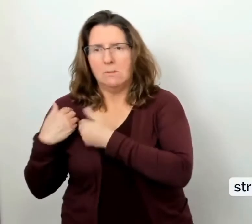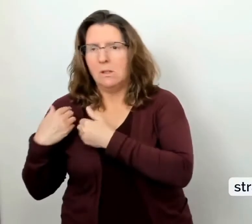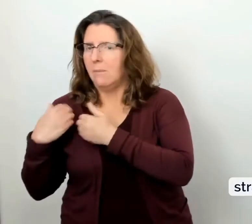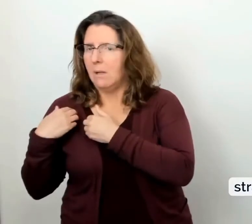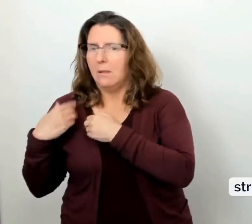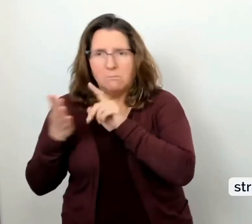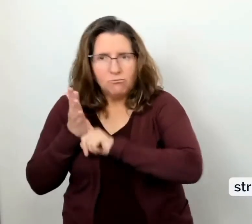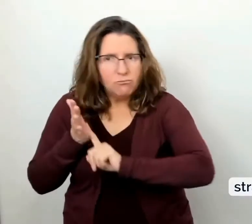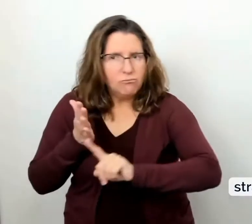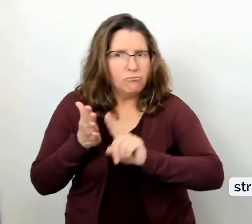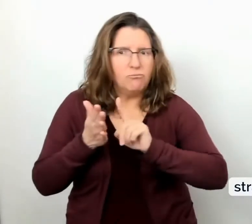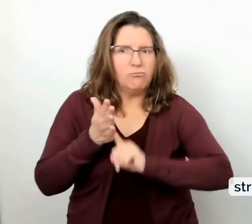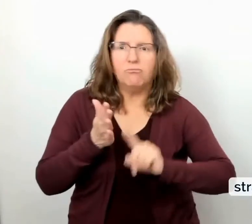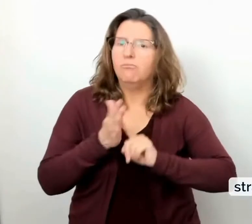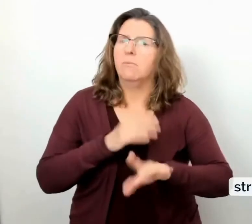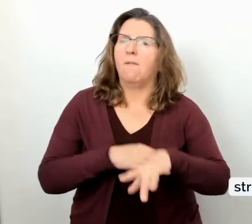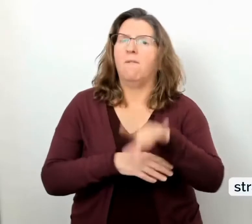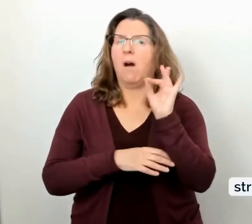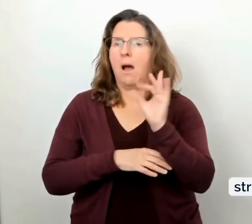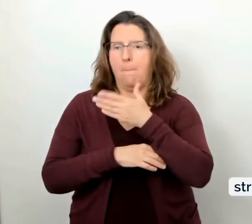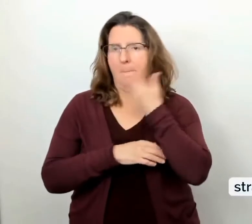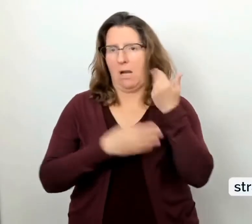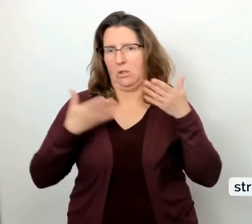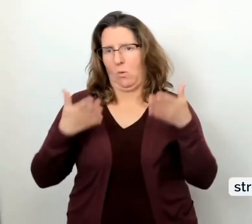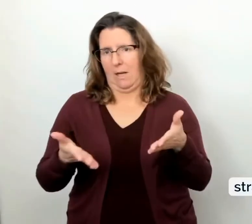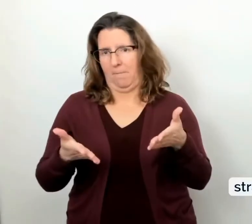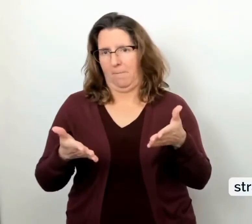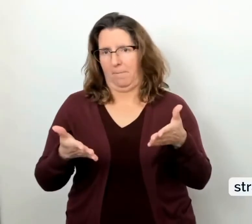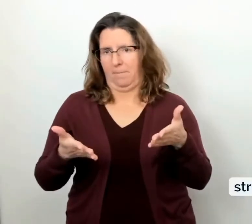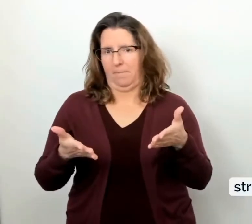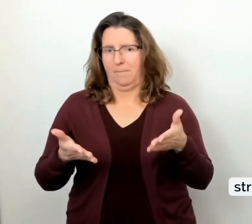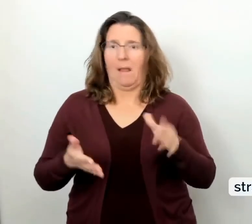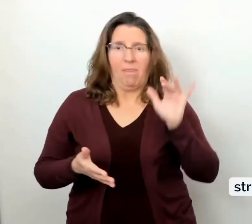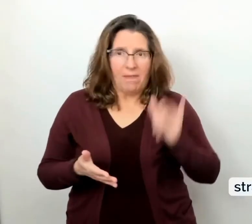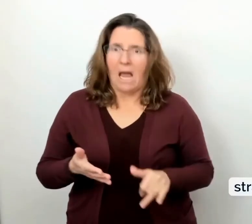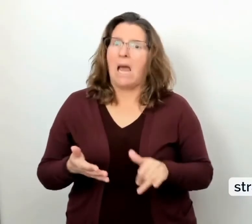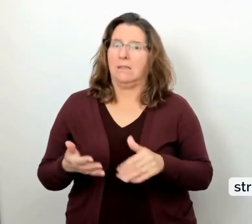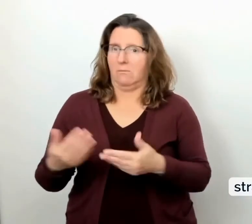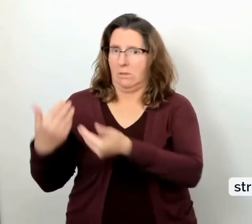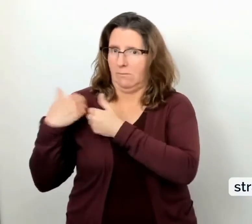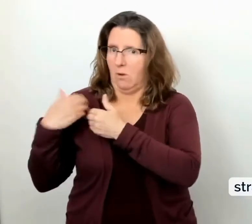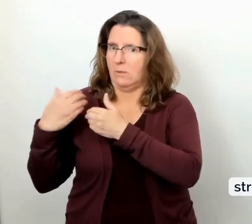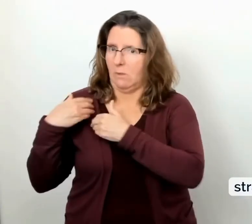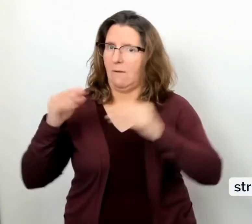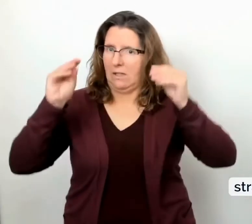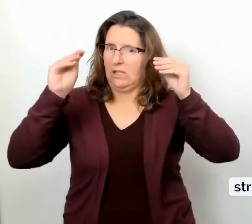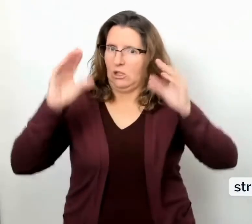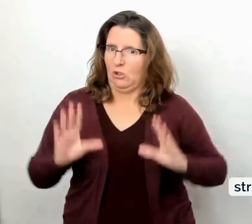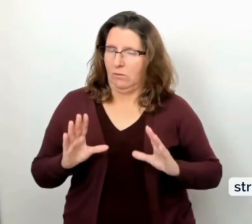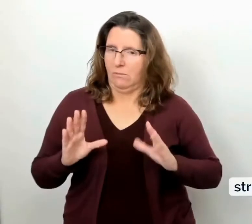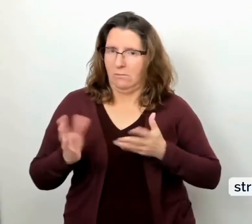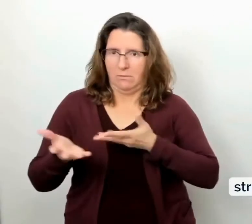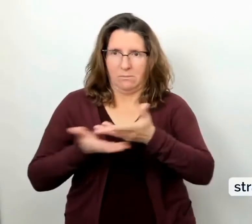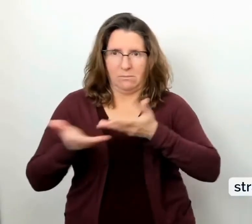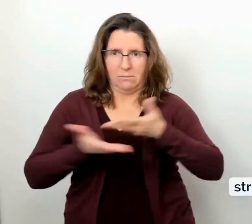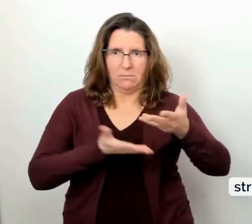And this is the teacher's responsibility - to research the proven practices and approaches and bring them to the classroom.